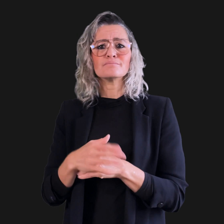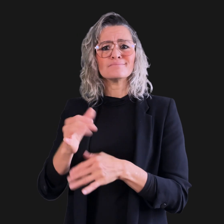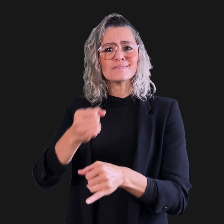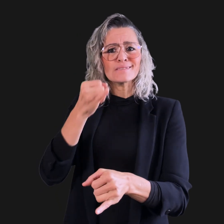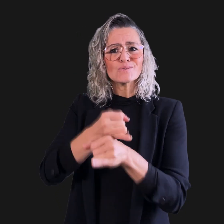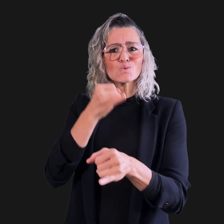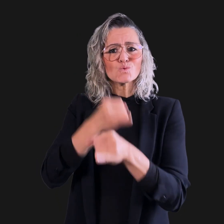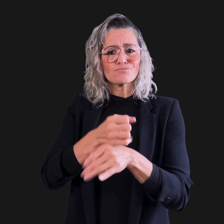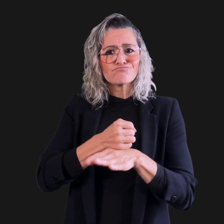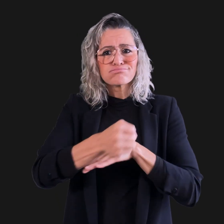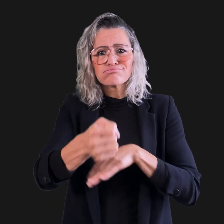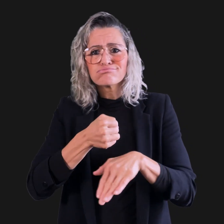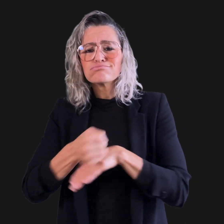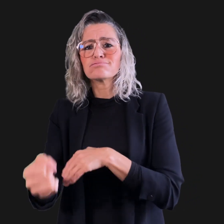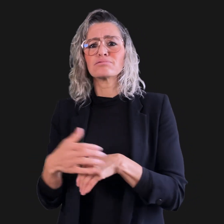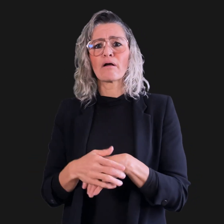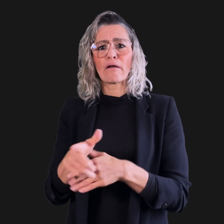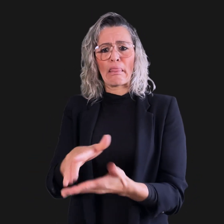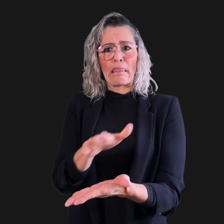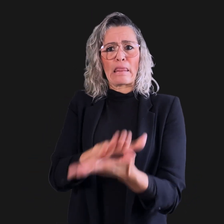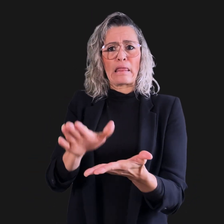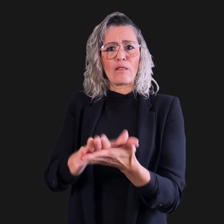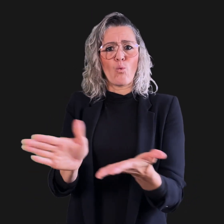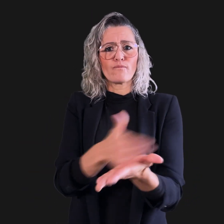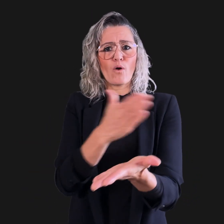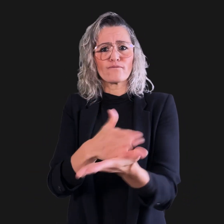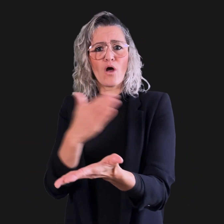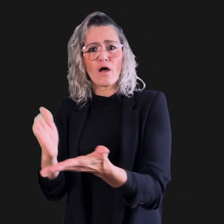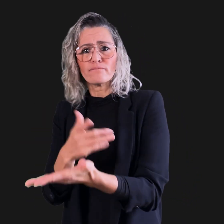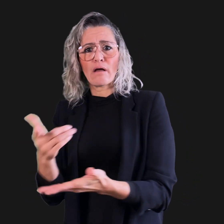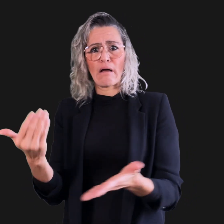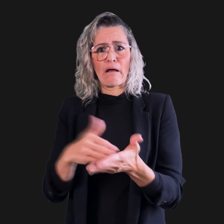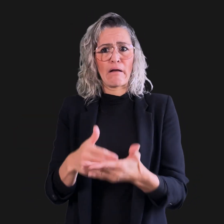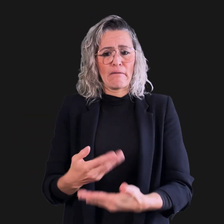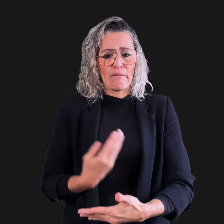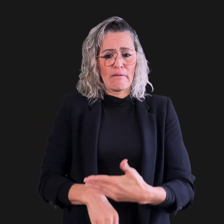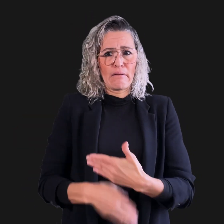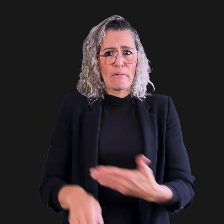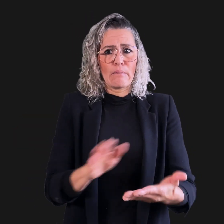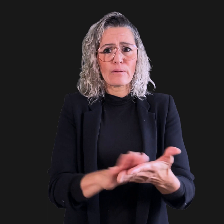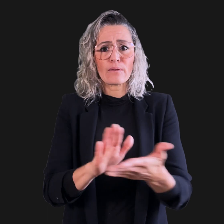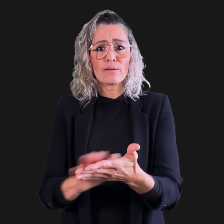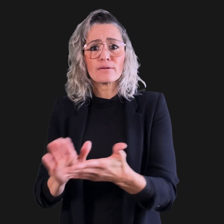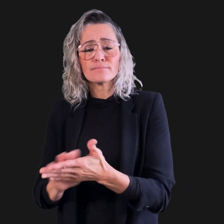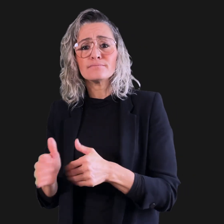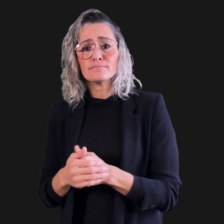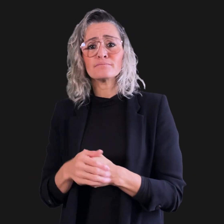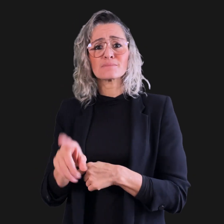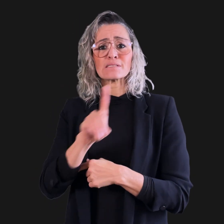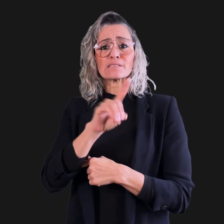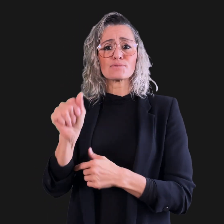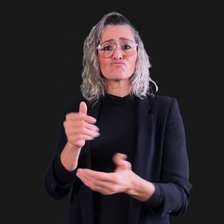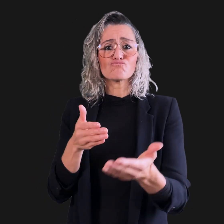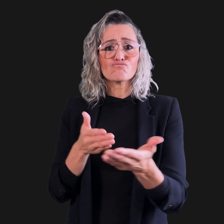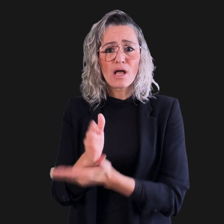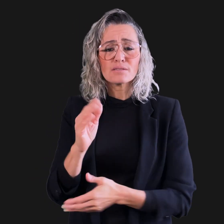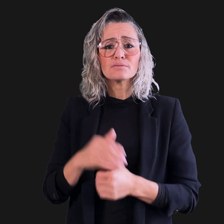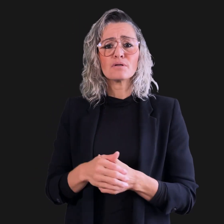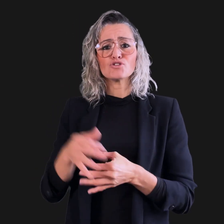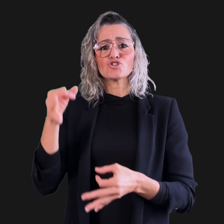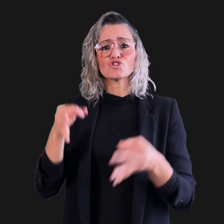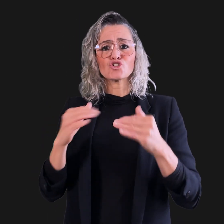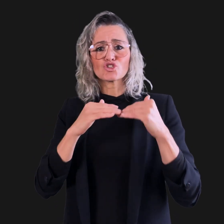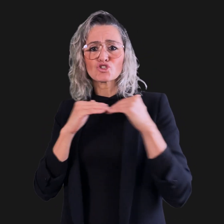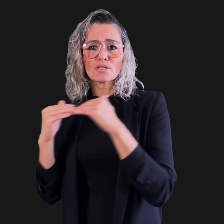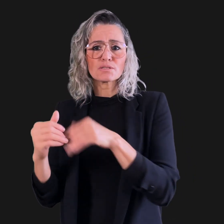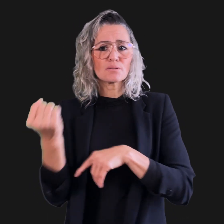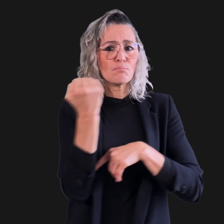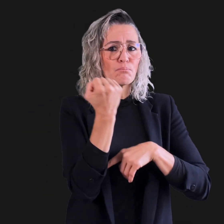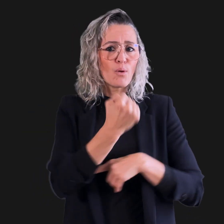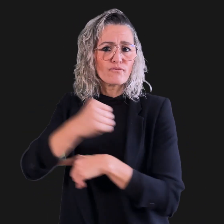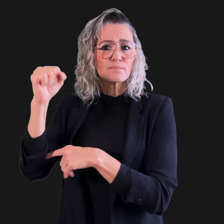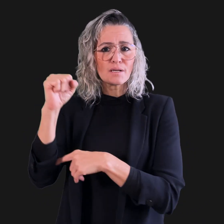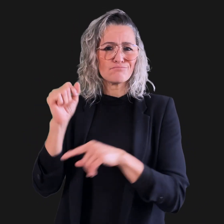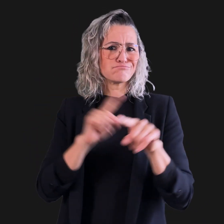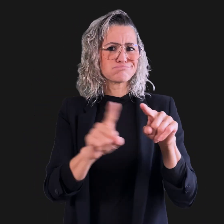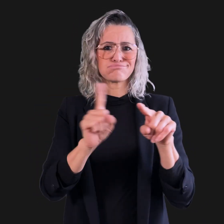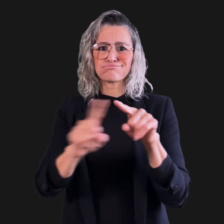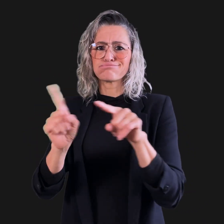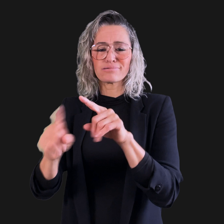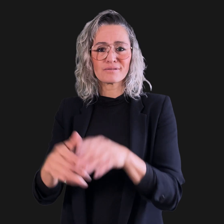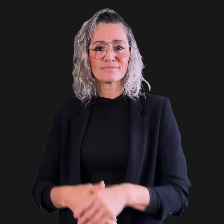institutionalization, eugenics, and the disability rights and justice movements."